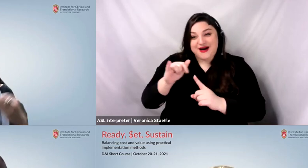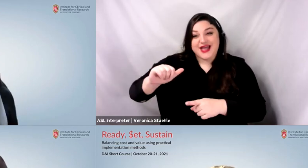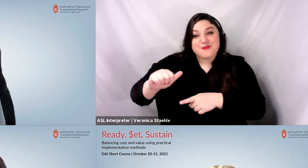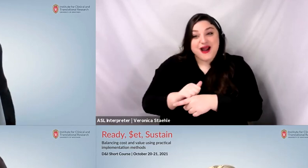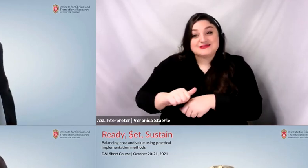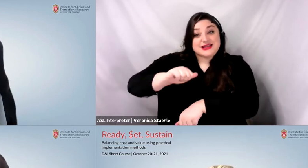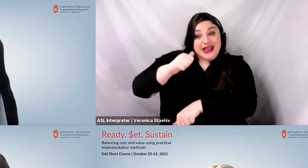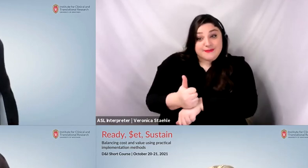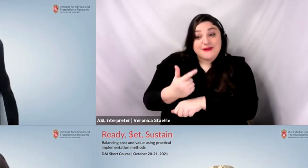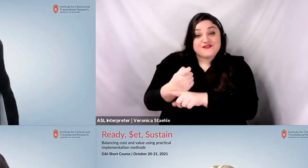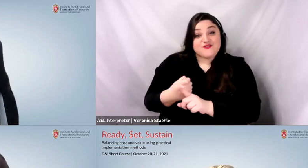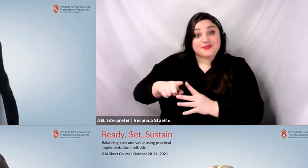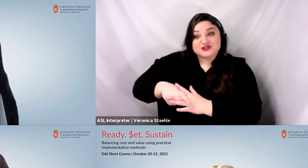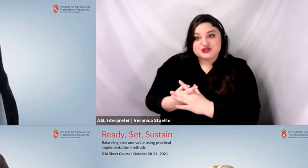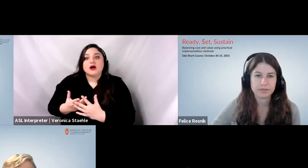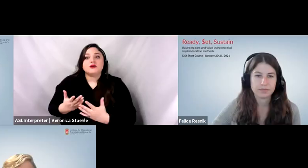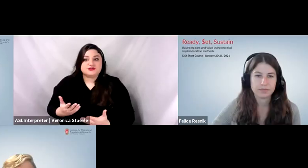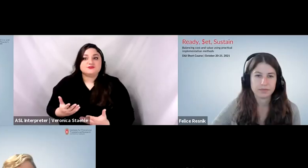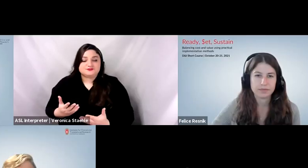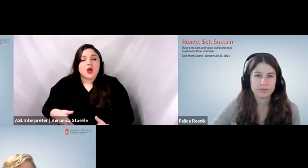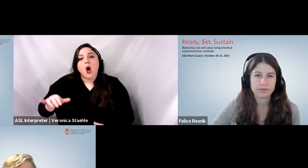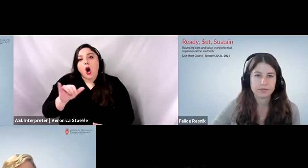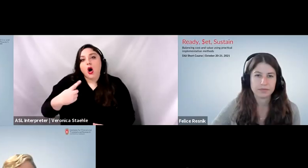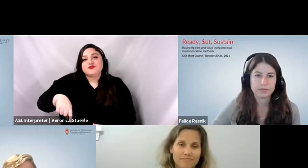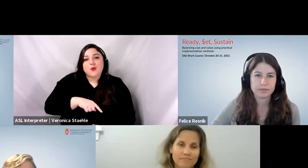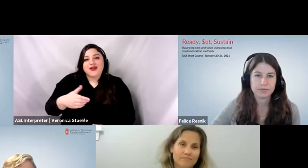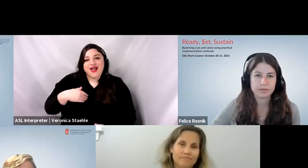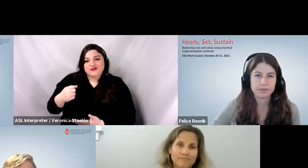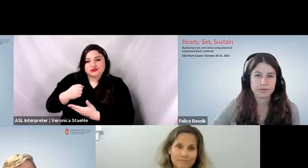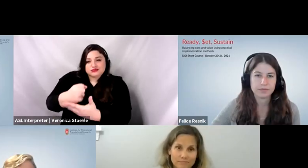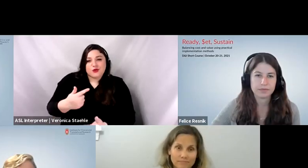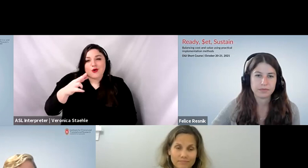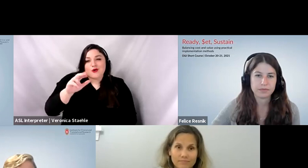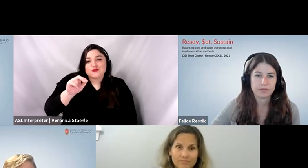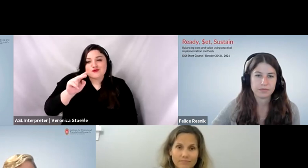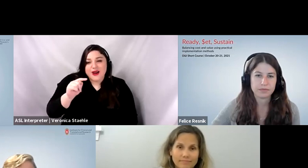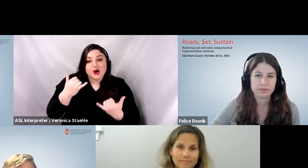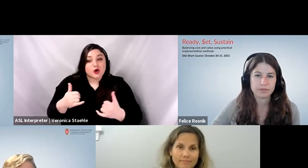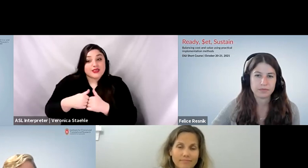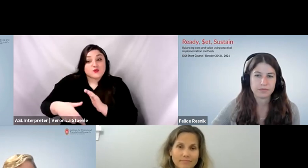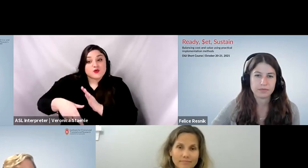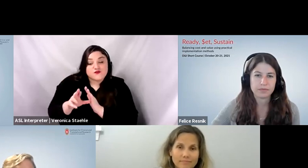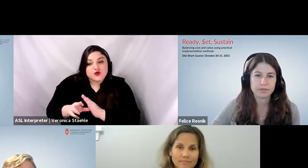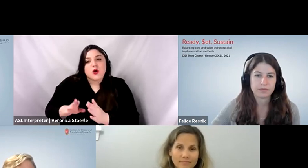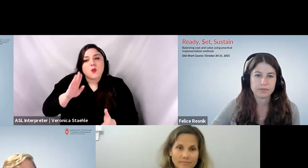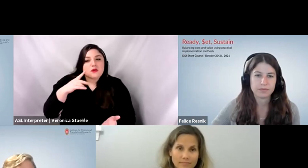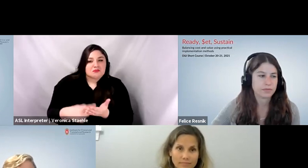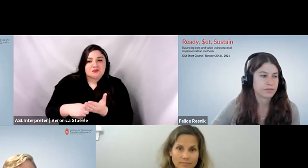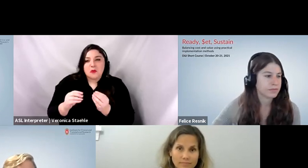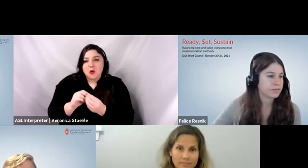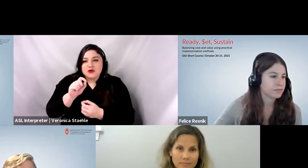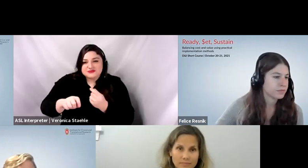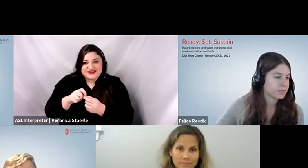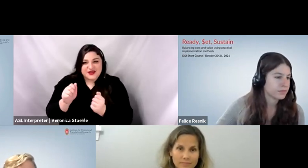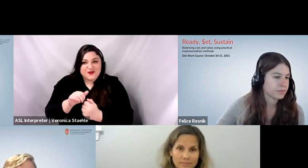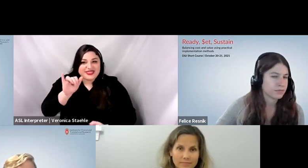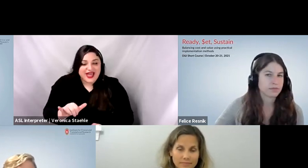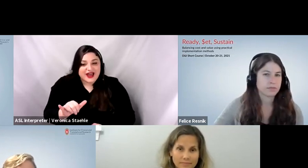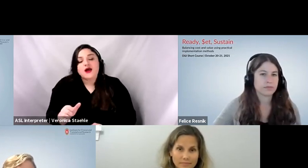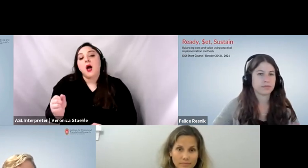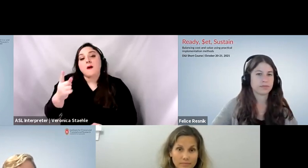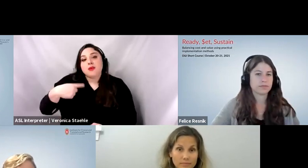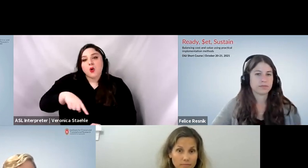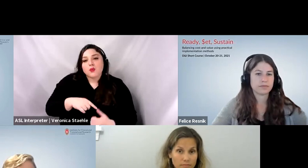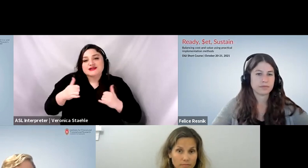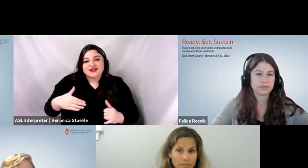Lisa Saldana (she/her/hers): We also have a grant that's under review that is wanting to look at that, more specifically, but we also have the current active grant that I had mentioned.